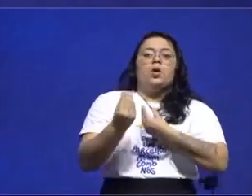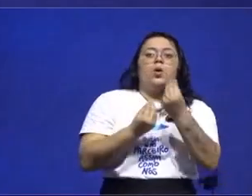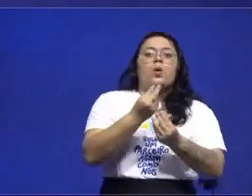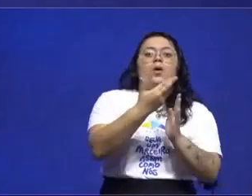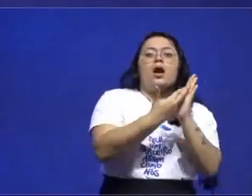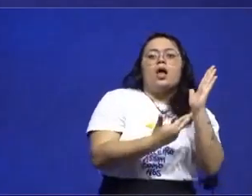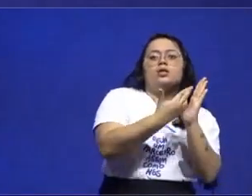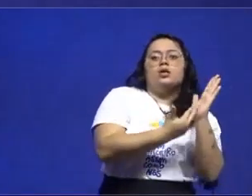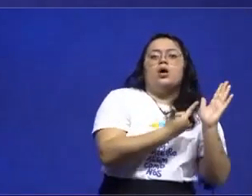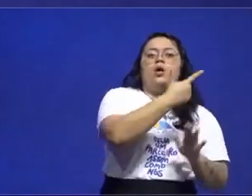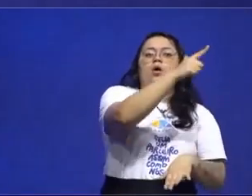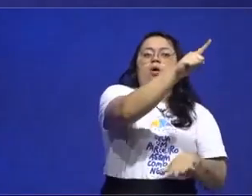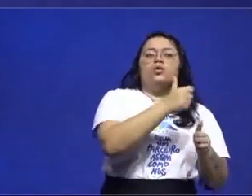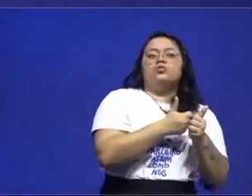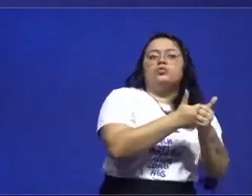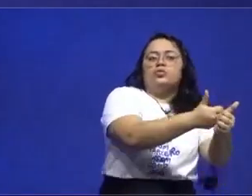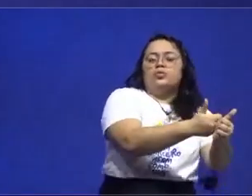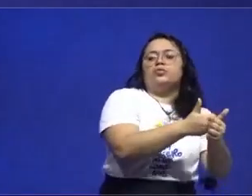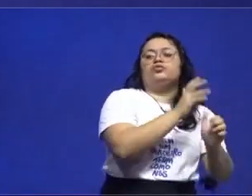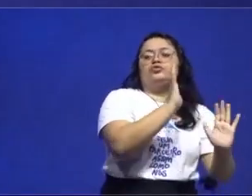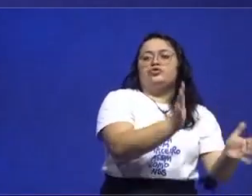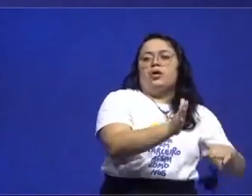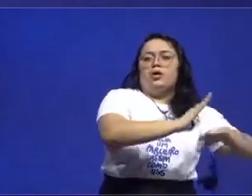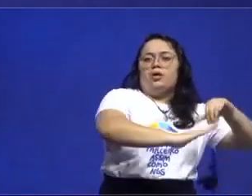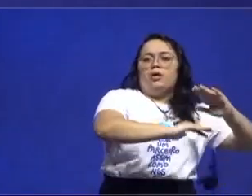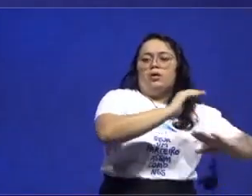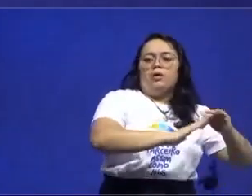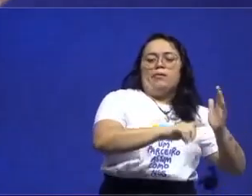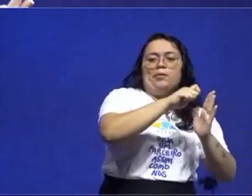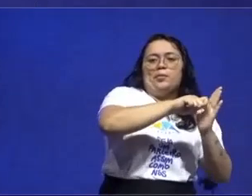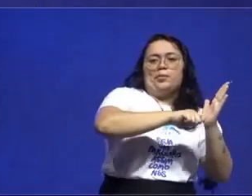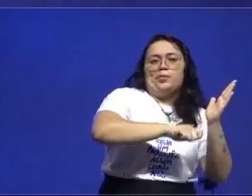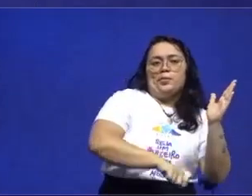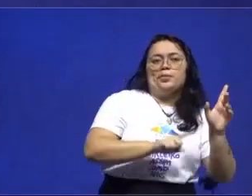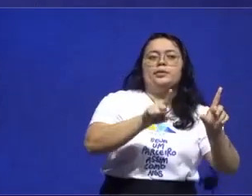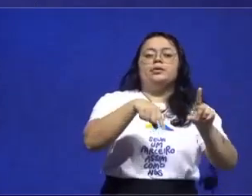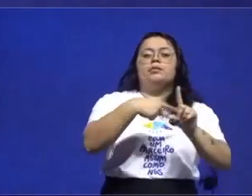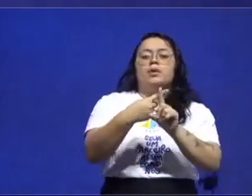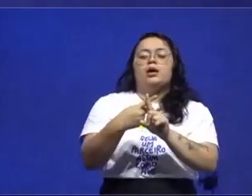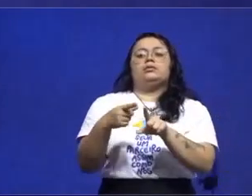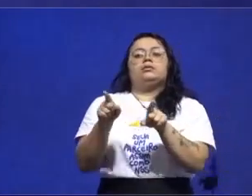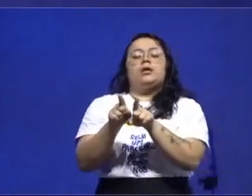can already be following up And remembering that the criteria for diagnoses are clinical based on those